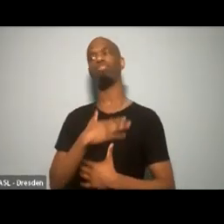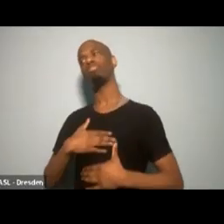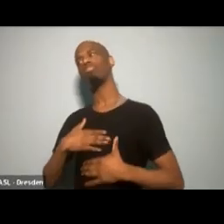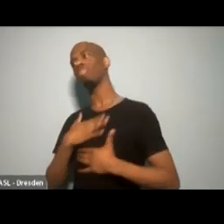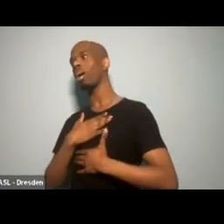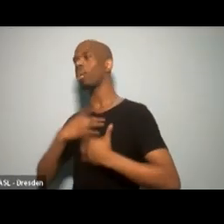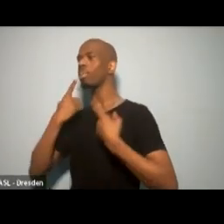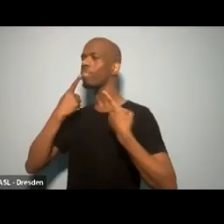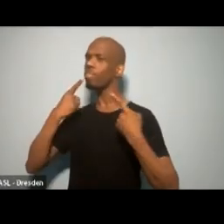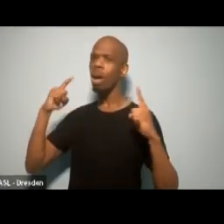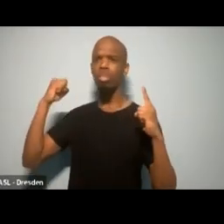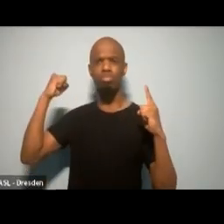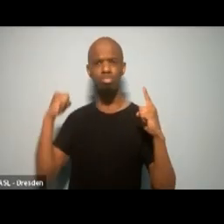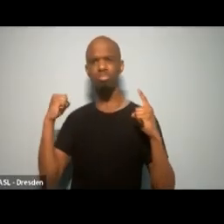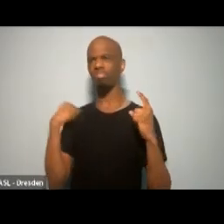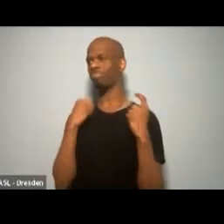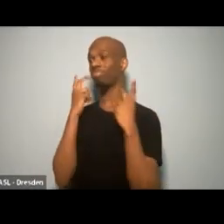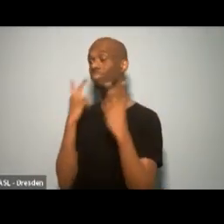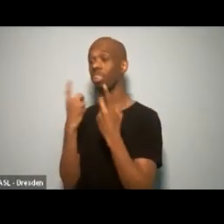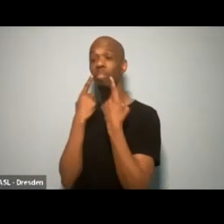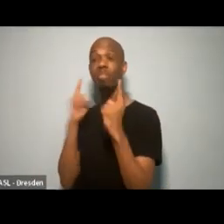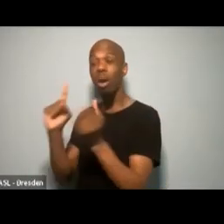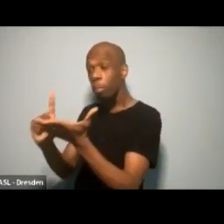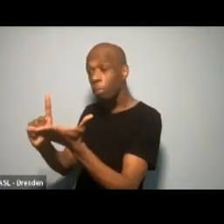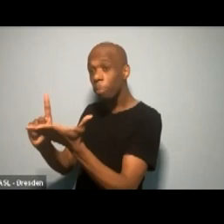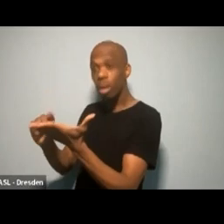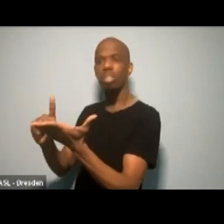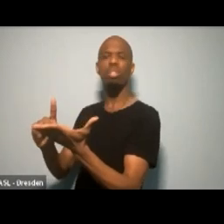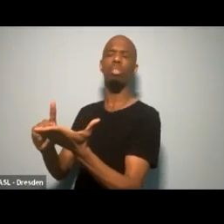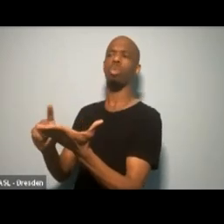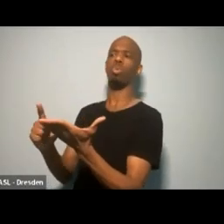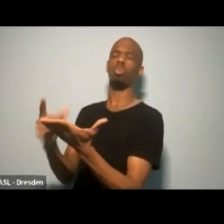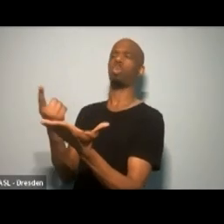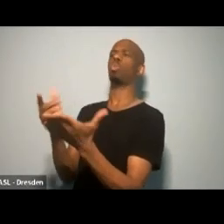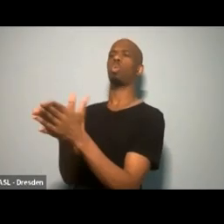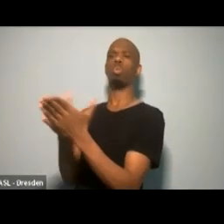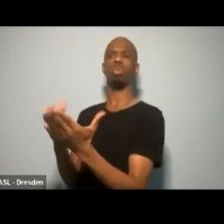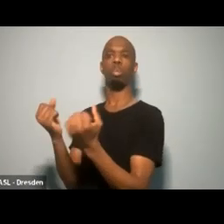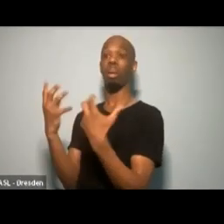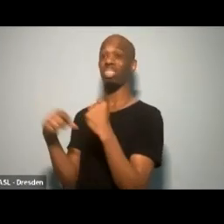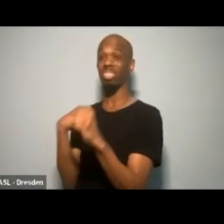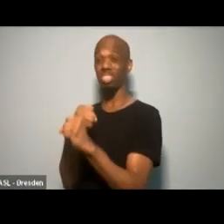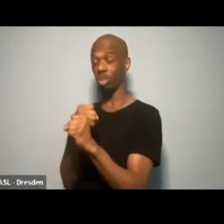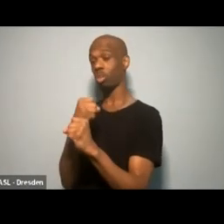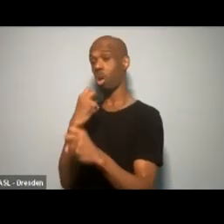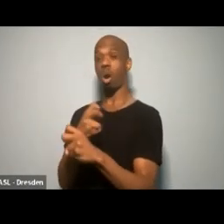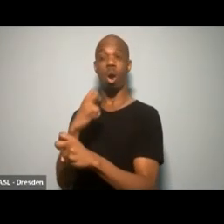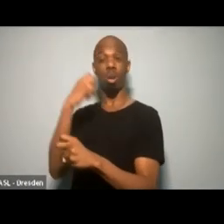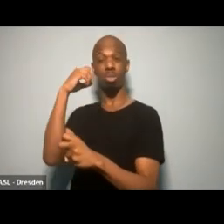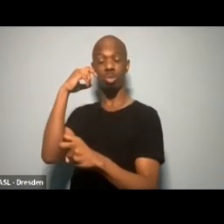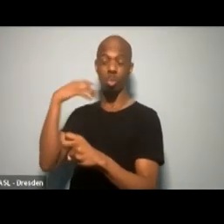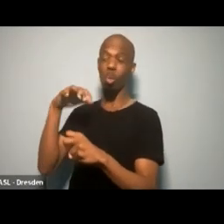and in some cases, years of hard work. You should all share immense pride in this book